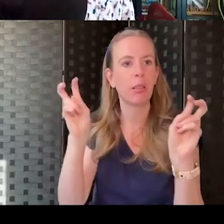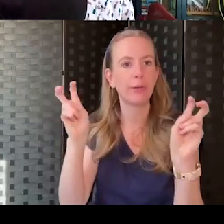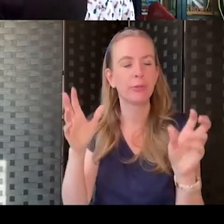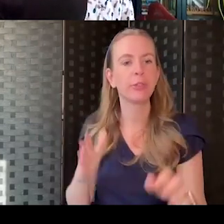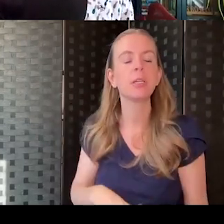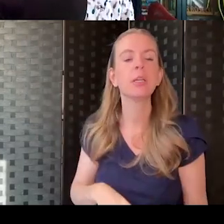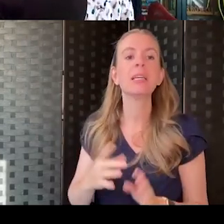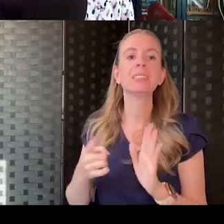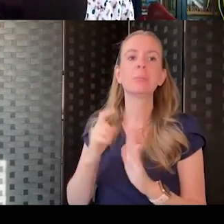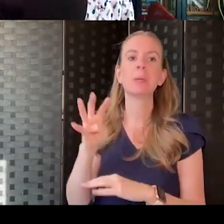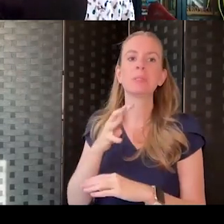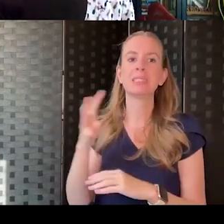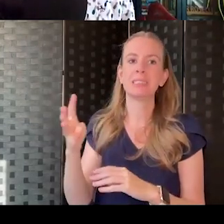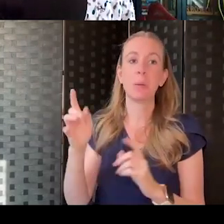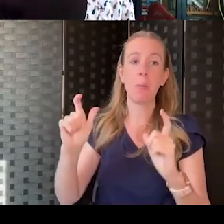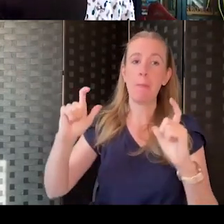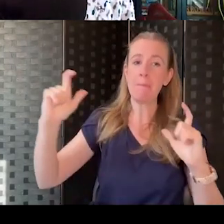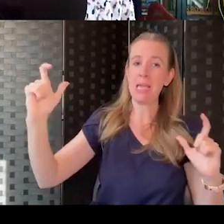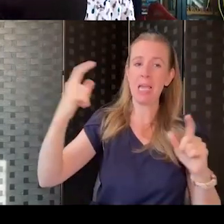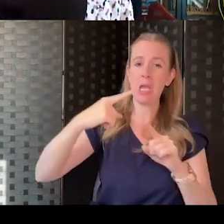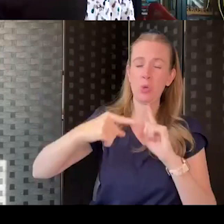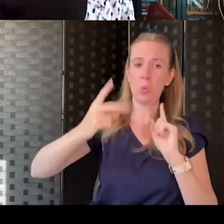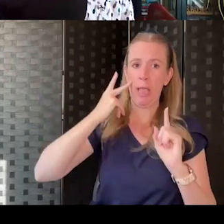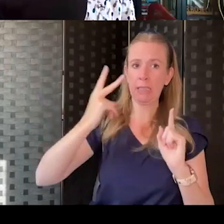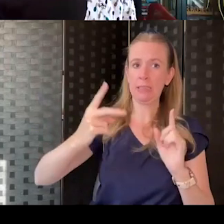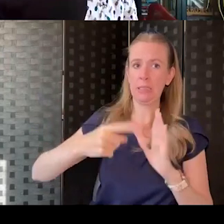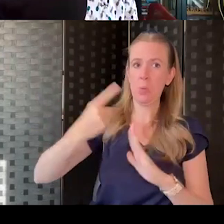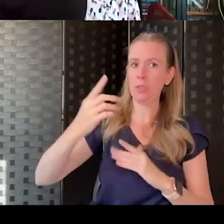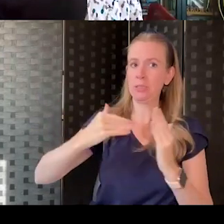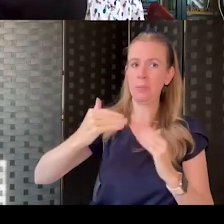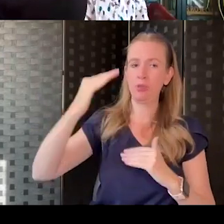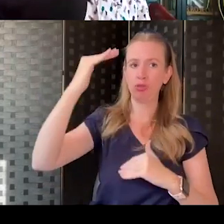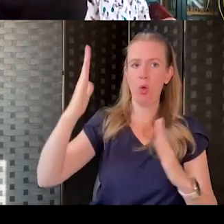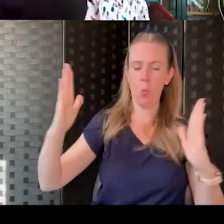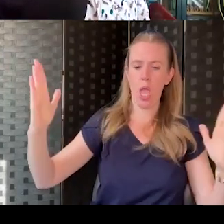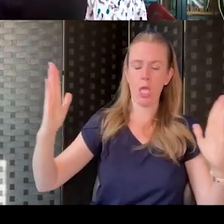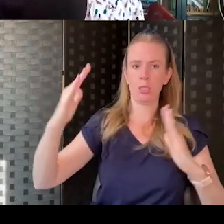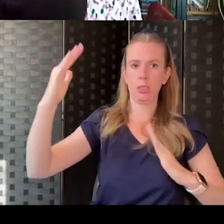table is too large to fit in anyone's viewport no matter how tall or how wide. In those scenarios,